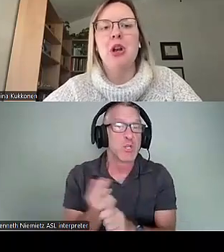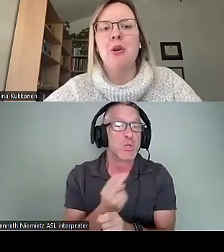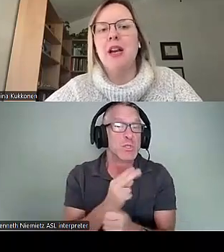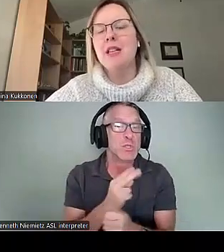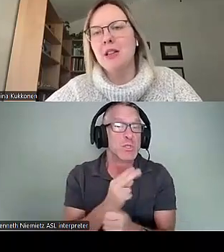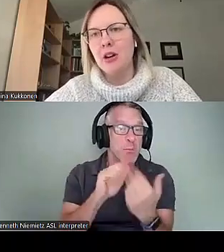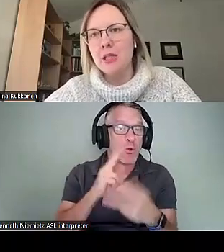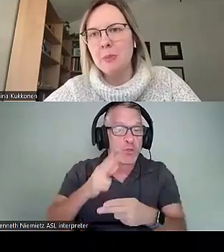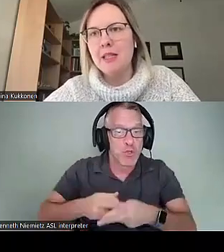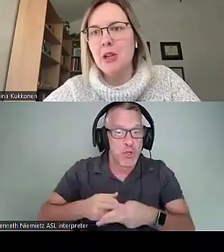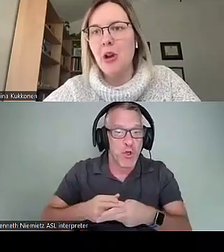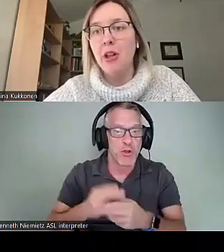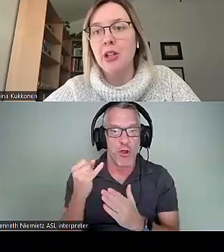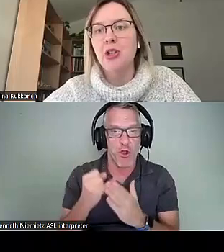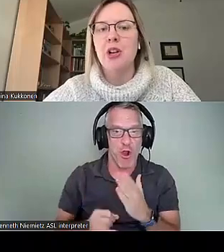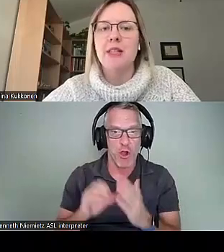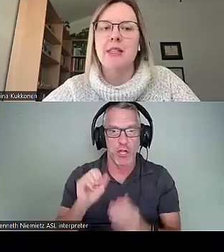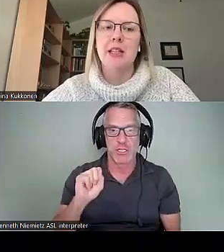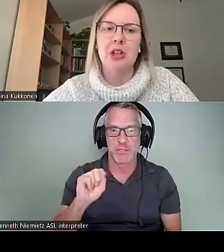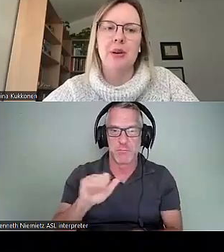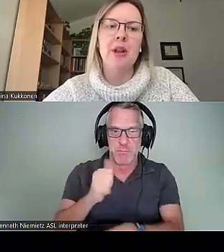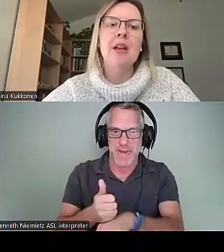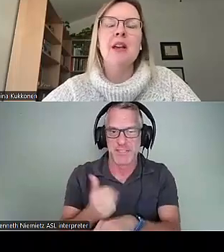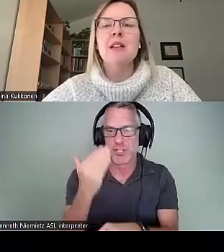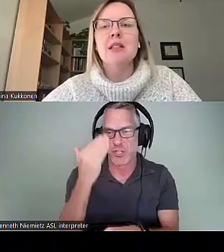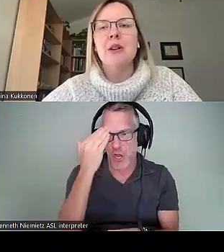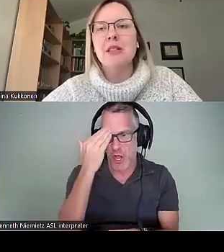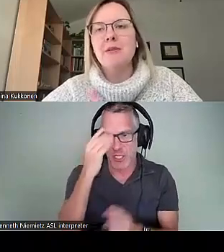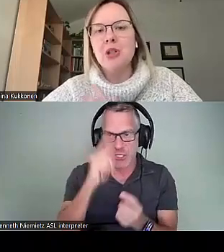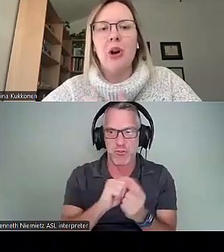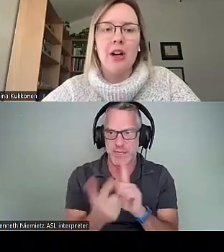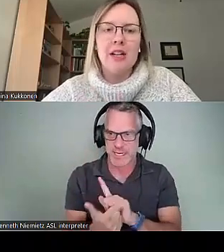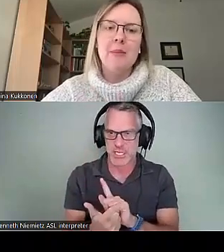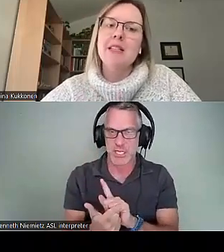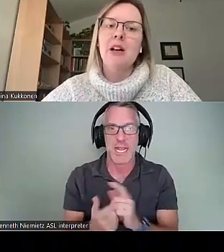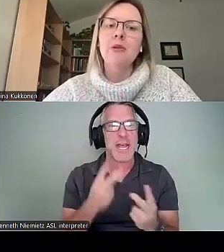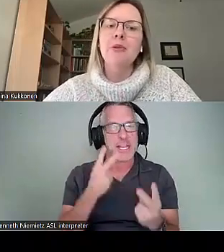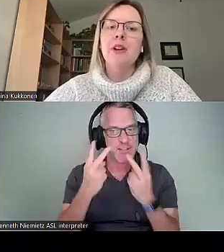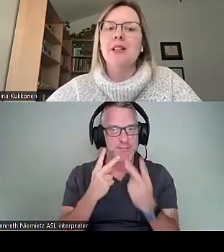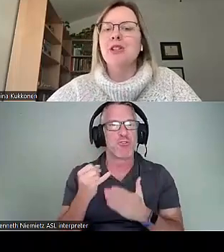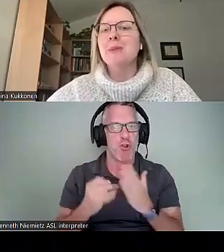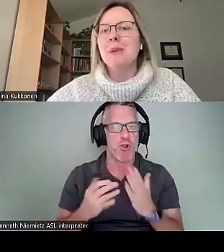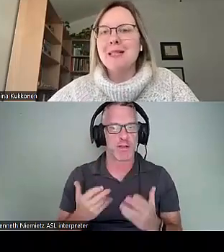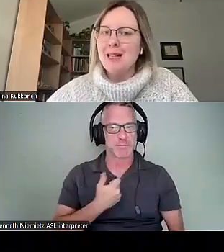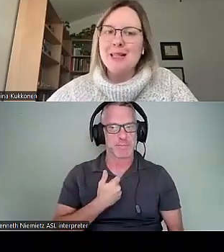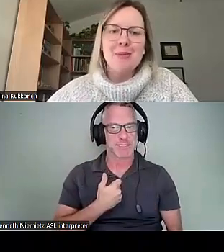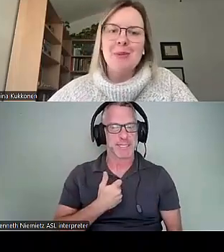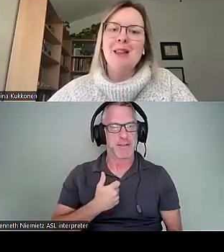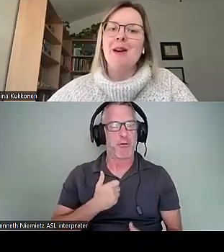known as Arts-Based Knowledge Translation. As a visual artist myself, it just makes sense to me